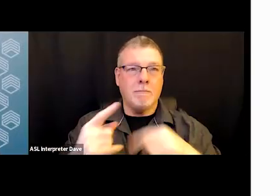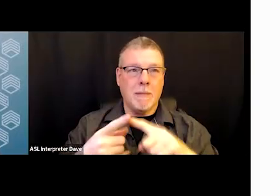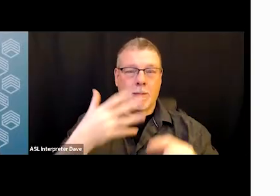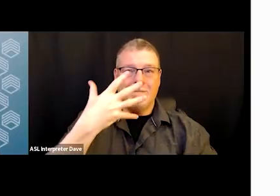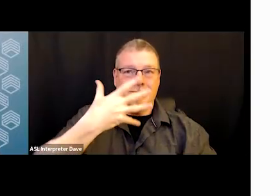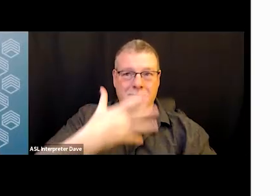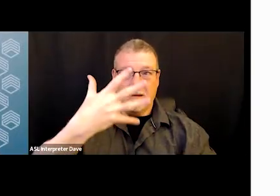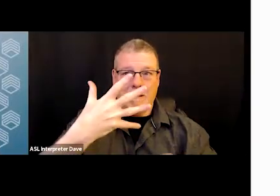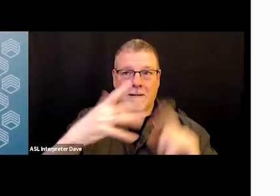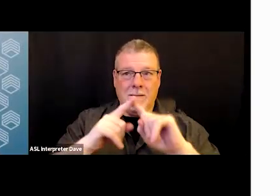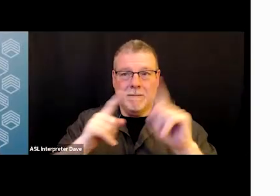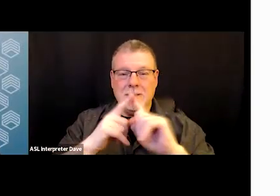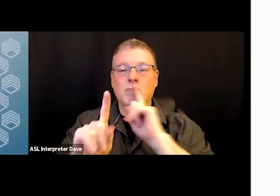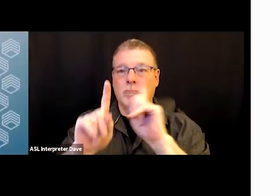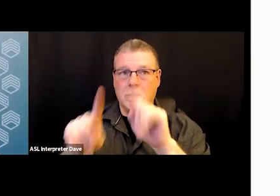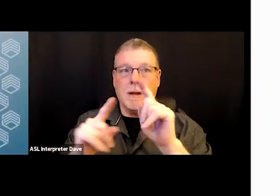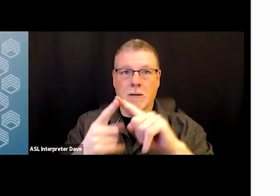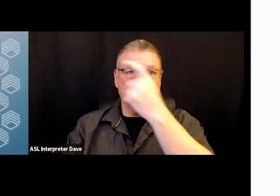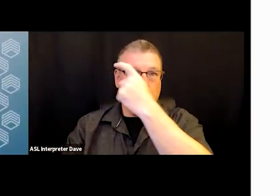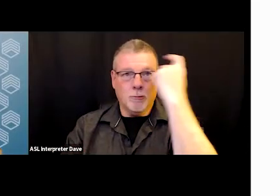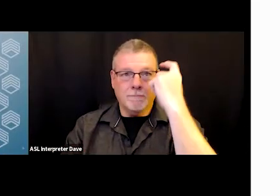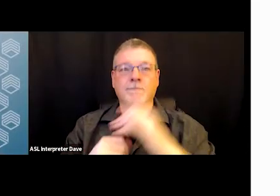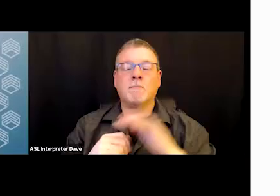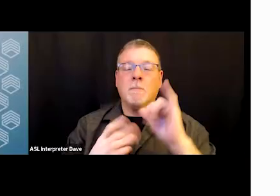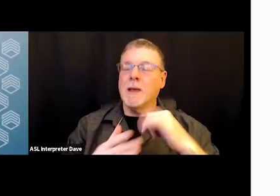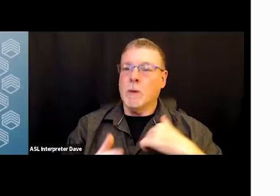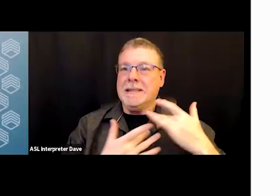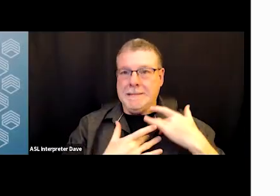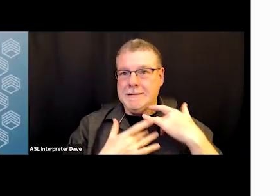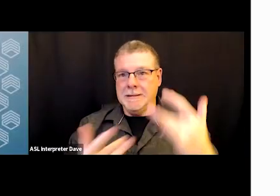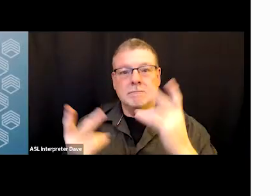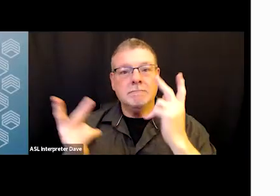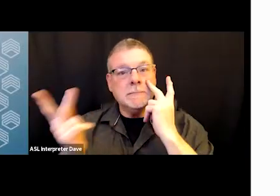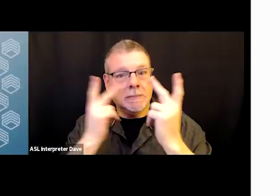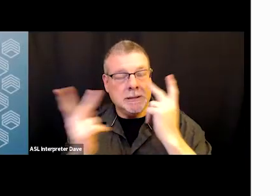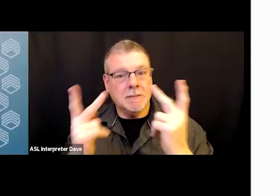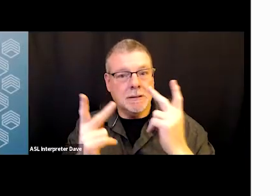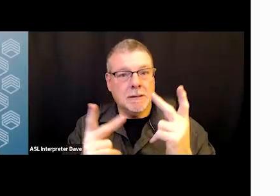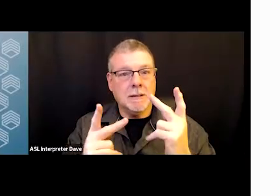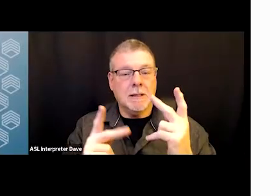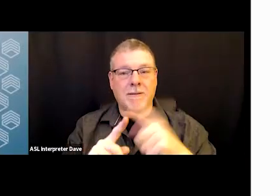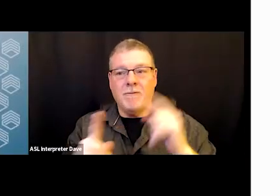to trauma that we typically see among trauma-historied individuals,